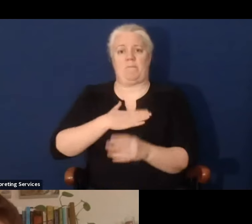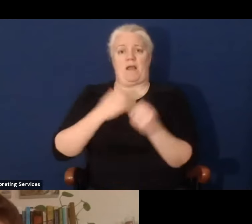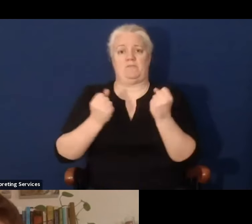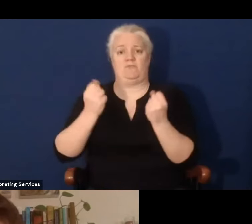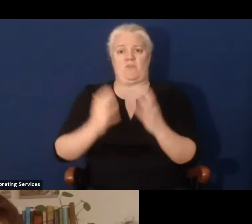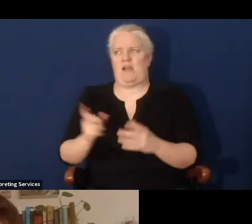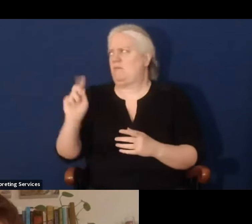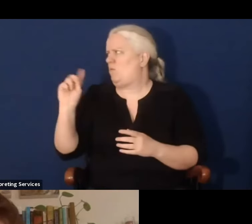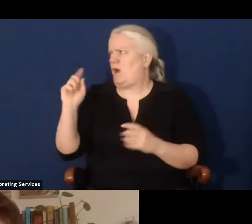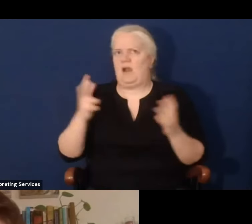So I think there should be better access-a-ride signs at Aqueduct Racetrack because there's a big campus and there's a lot of buildings and I was there last week and my access-a-ride had a hard time finding what building to go to and I had to tell him just keep on looking and he finally found it. And going home I took a cab home because I didn't trust I was going to get picked up.